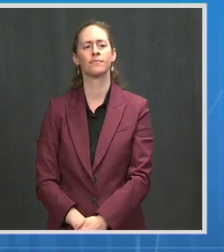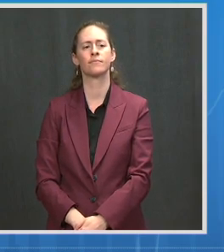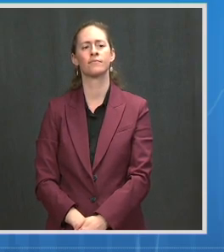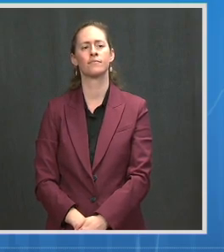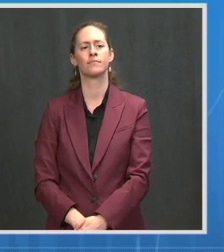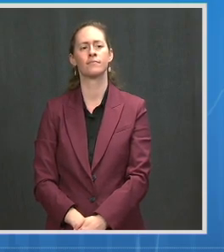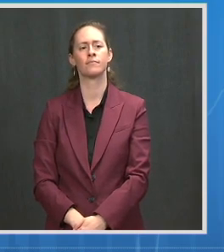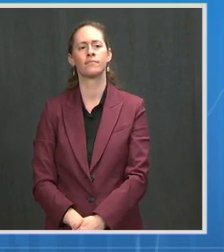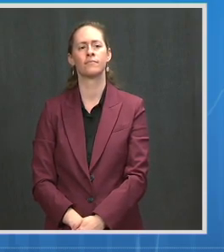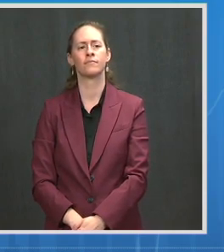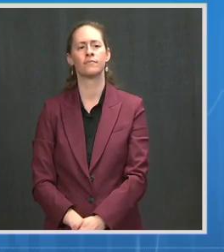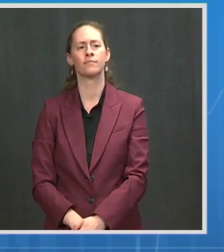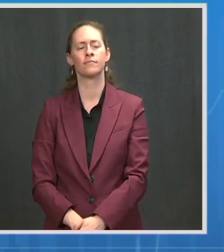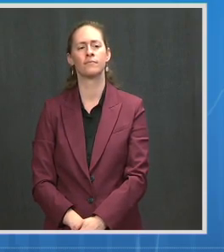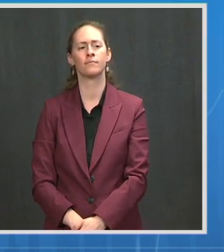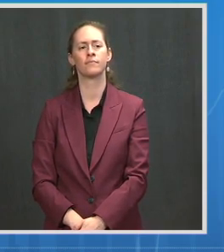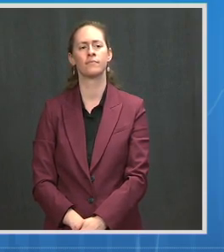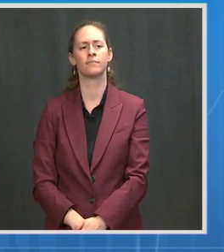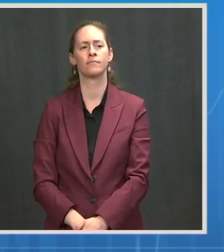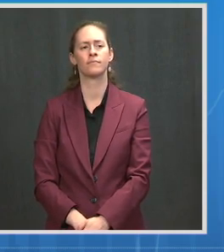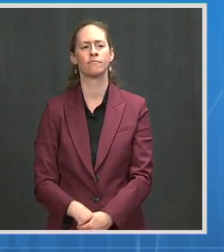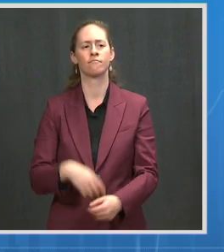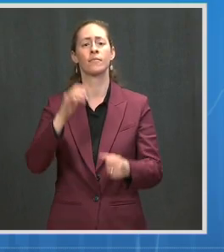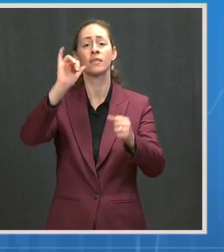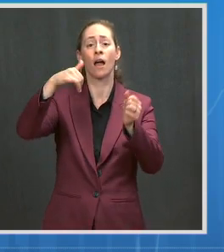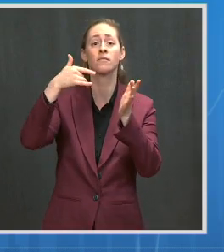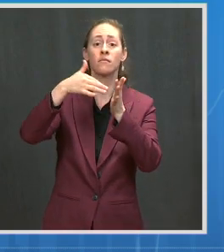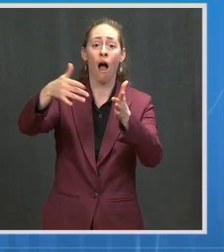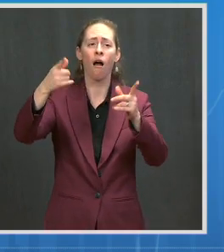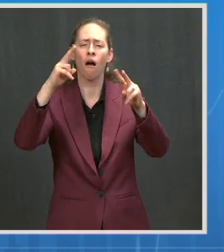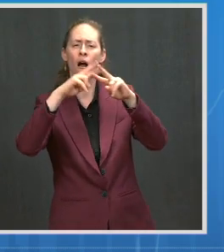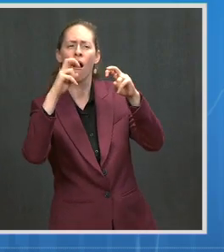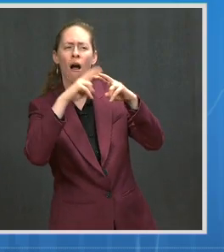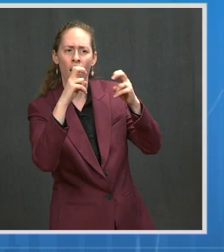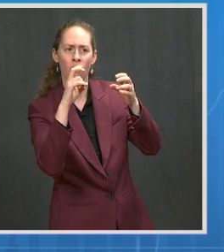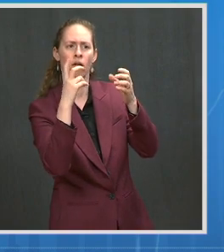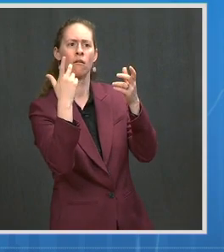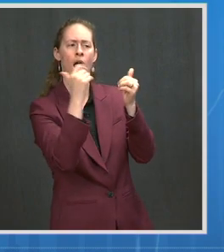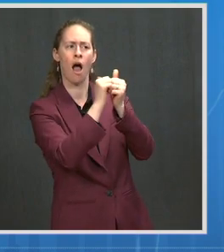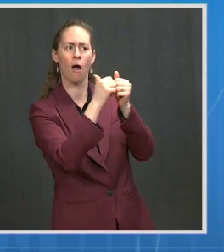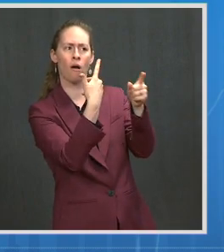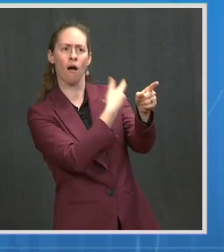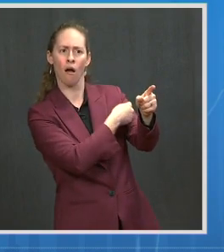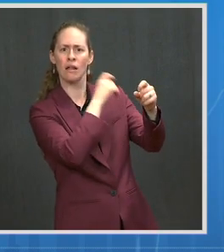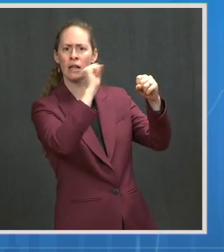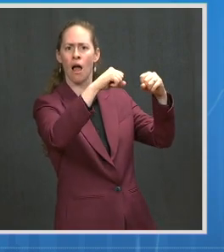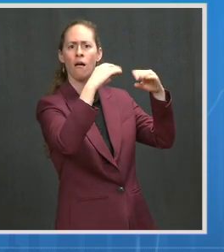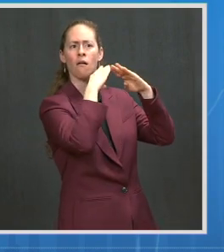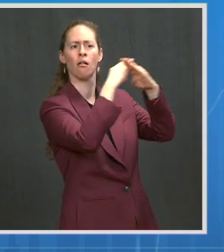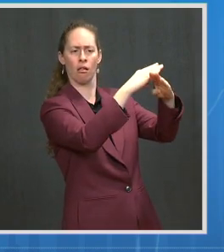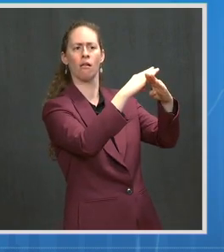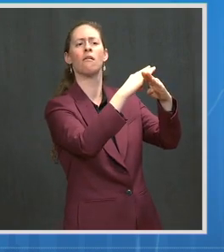but there was virtually 100 percent protection against serious disease, hospitalization, and deaths.